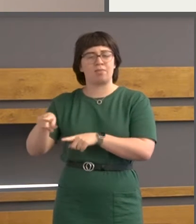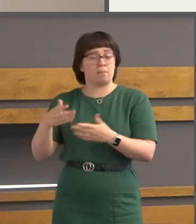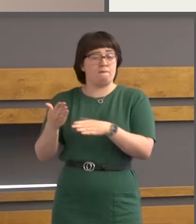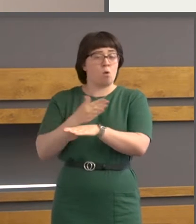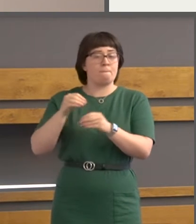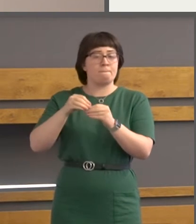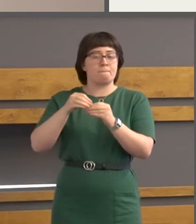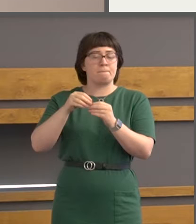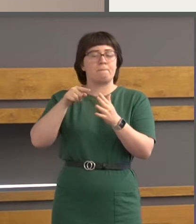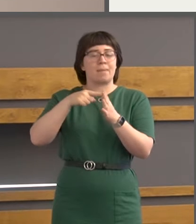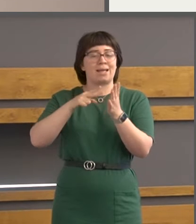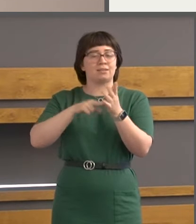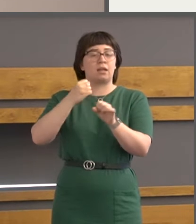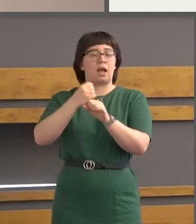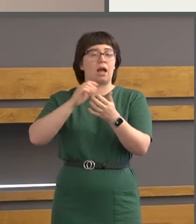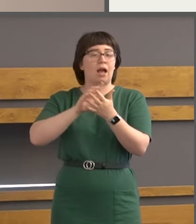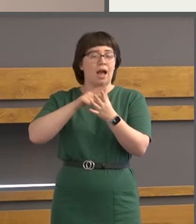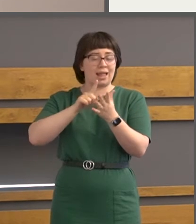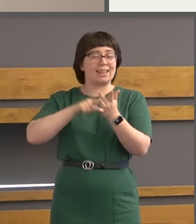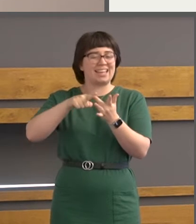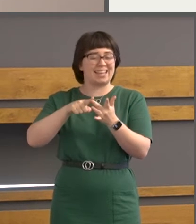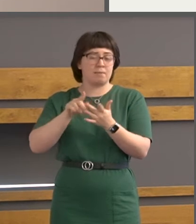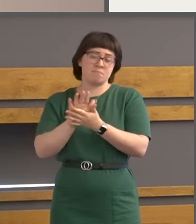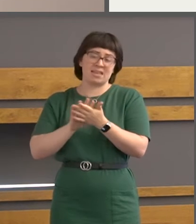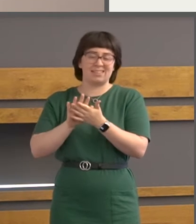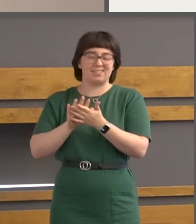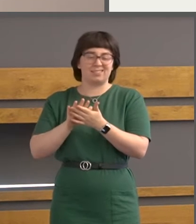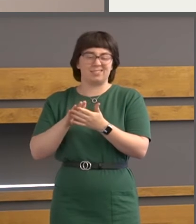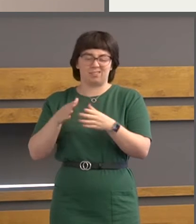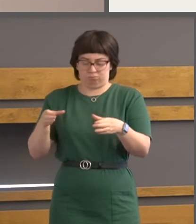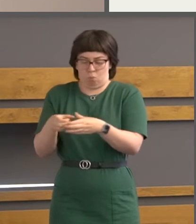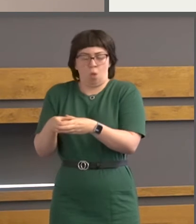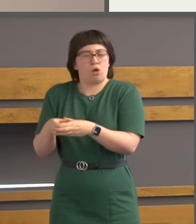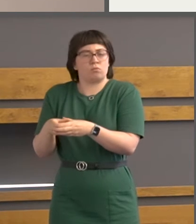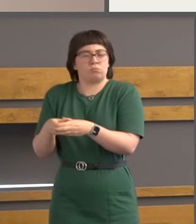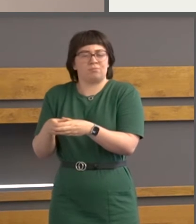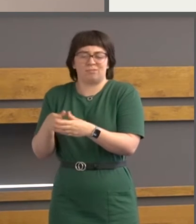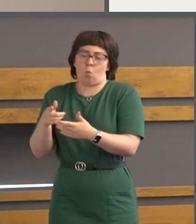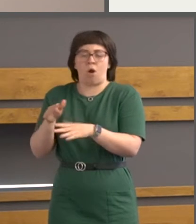but quickly became a migrant group, mostly untouchables or scheduled caste, what is now called Dalits.